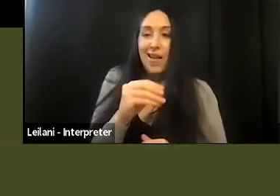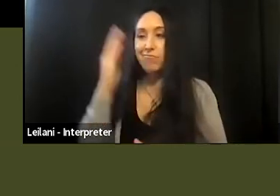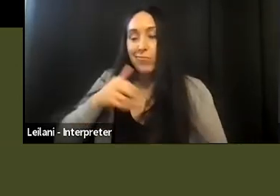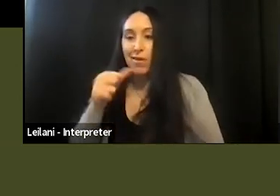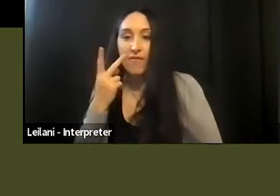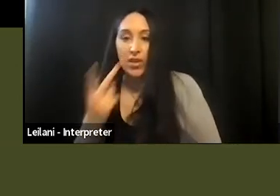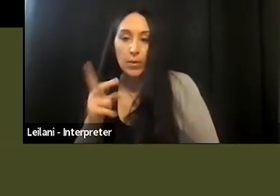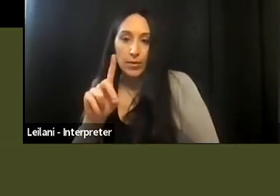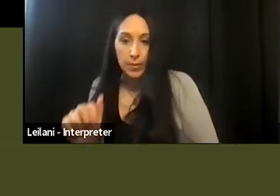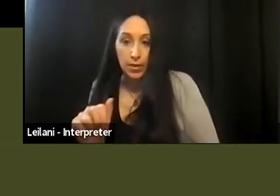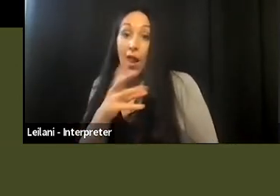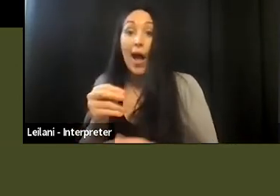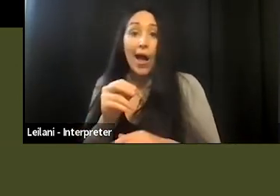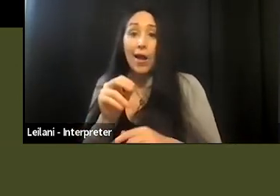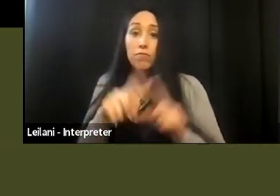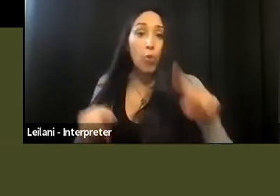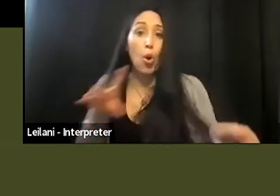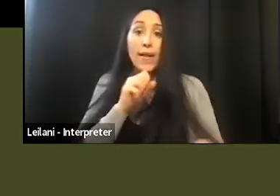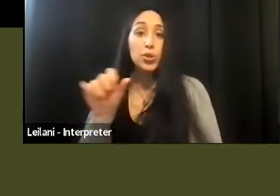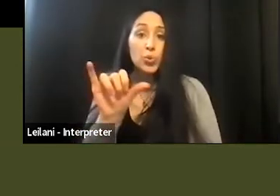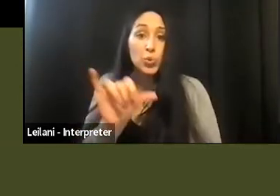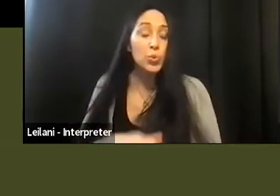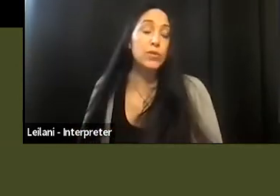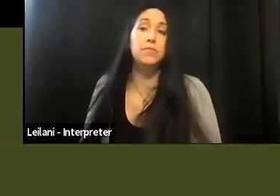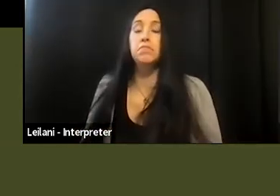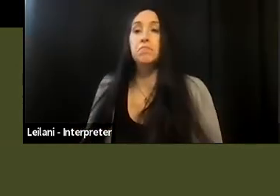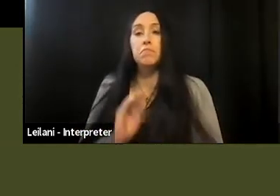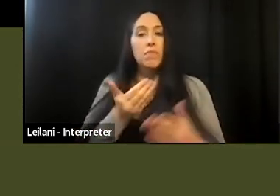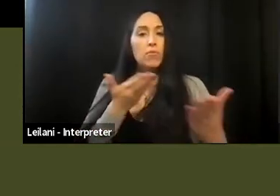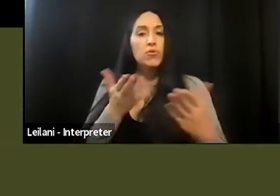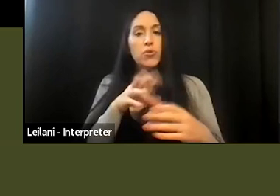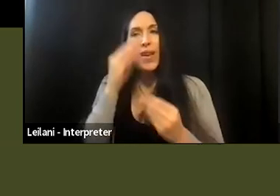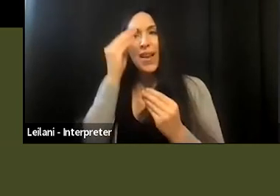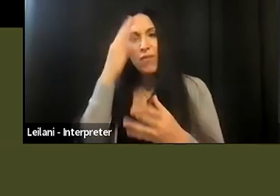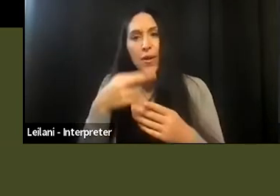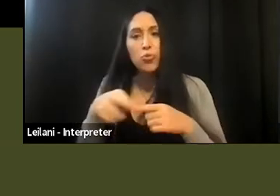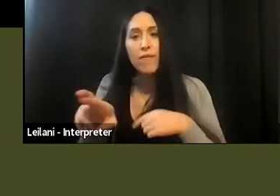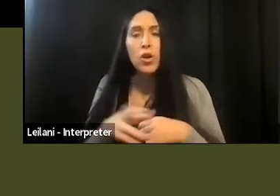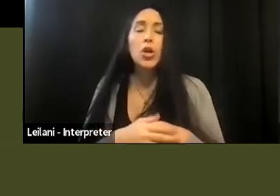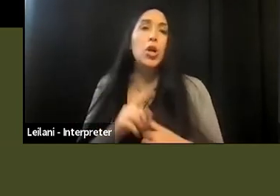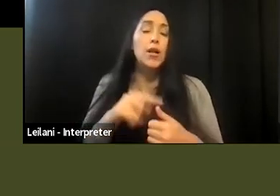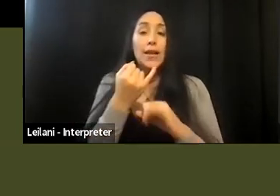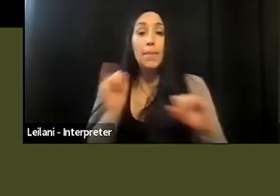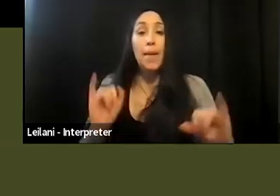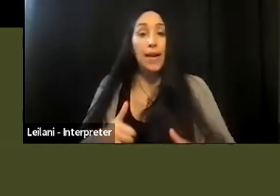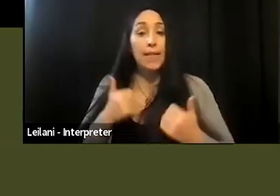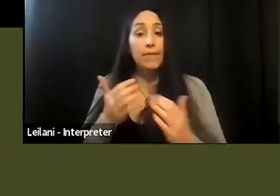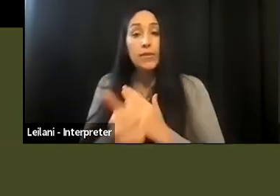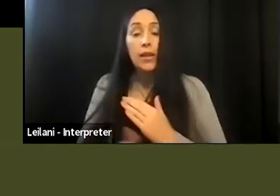A few of our services include information, referral, independent living skills. We also have interpreting solutions.